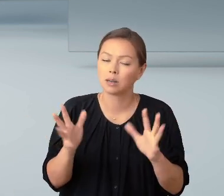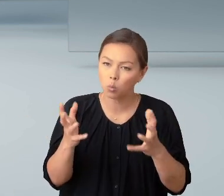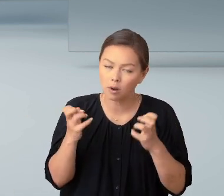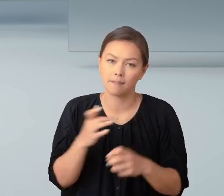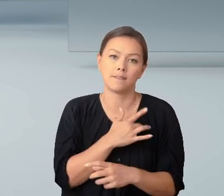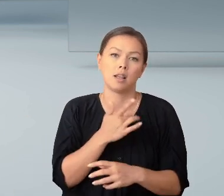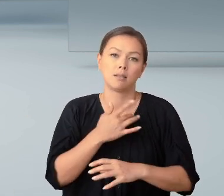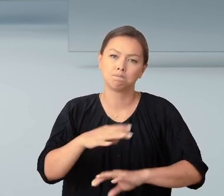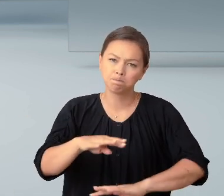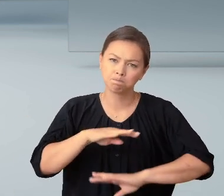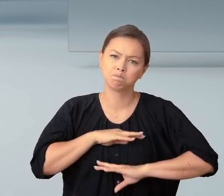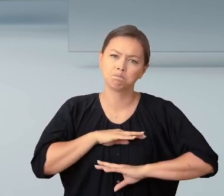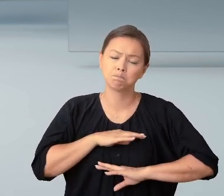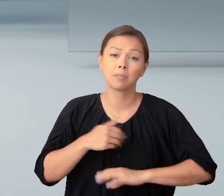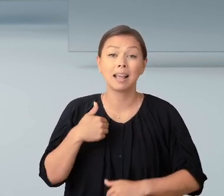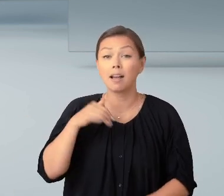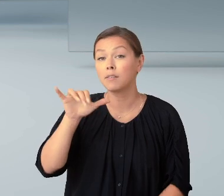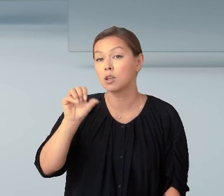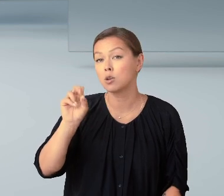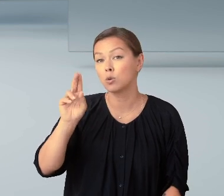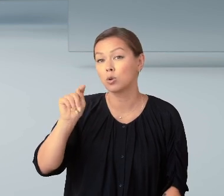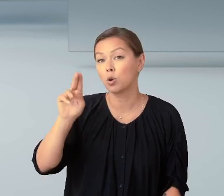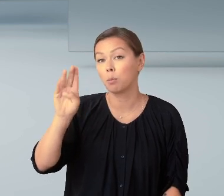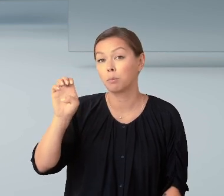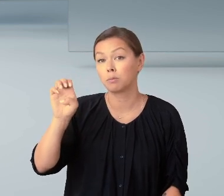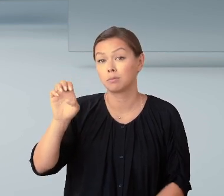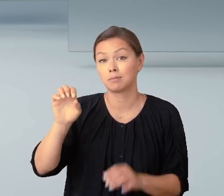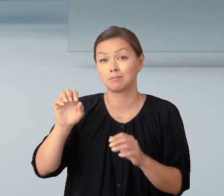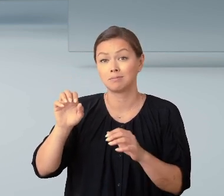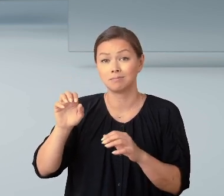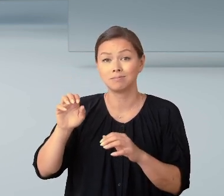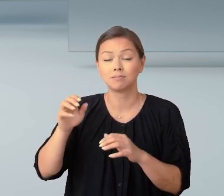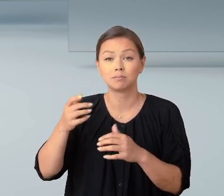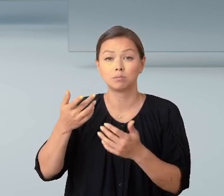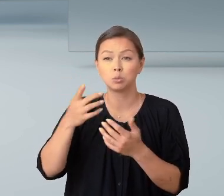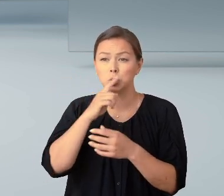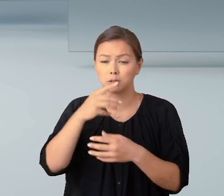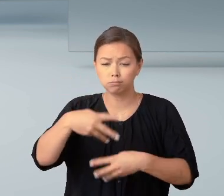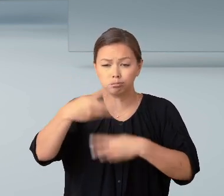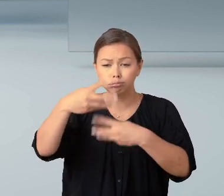We actually have a YouTube channel that kind of shows you, hey, you did this in GP, this is how you're gonna do it in Business Central,